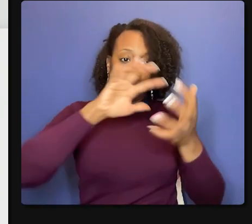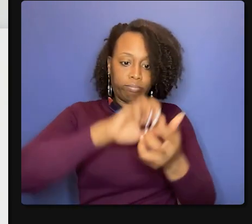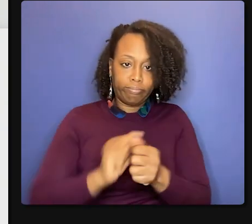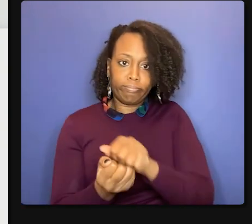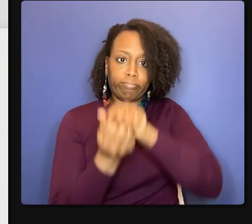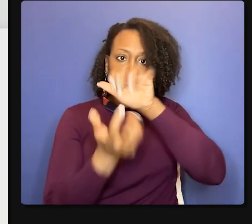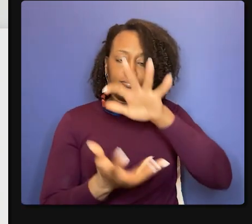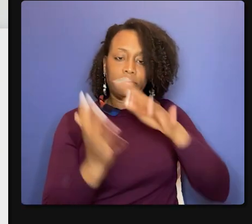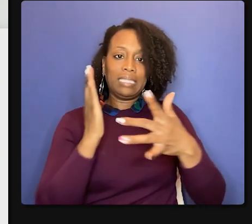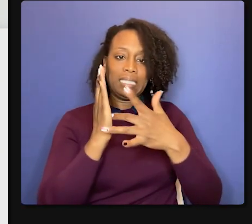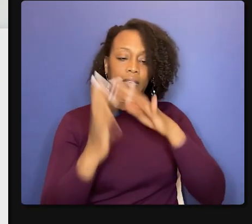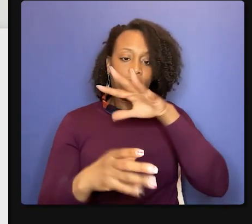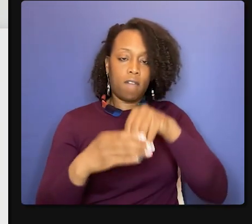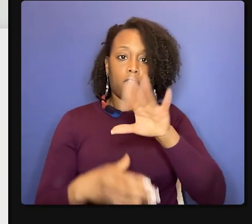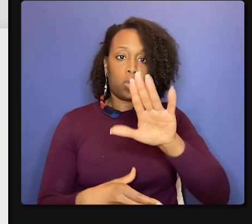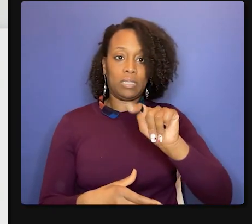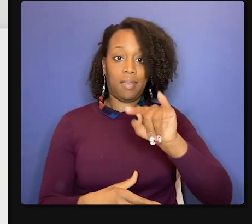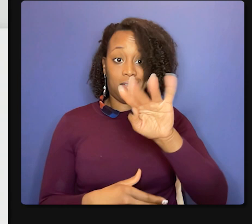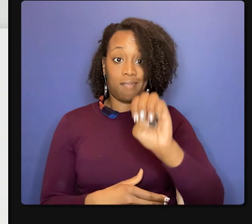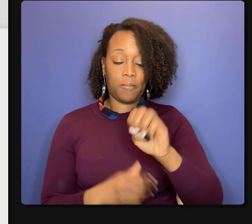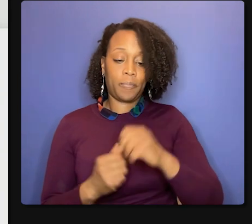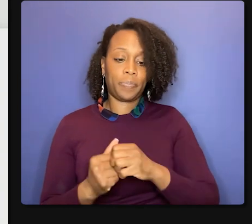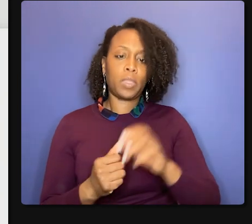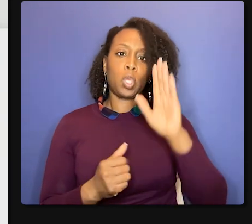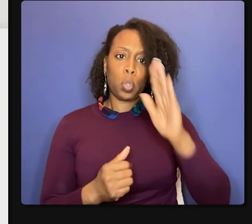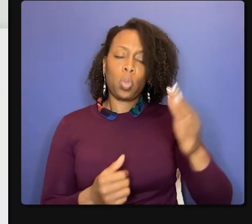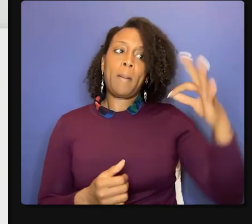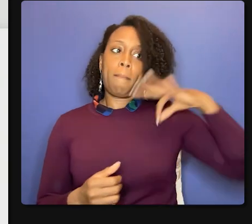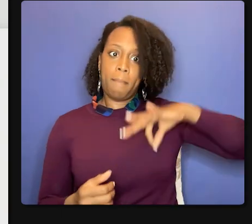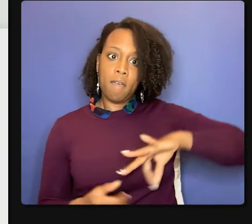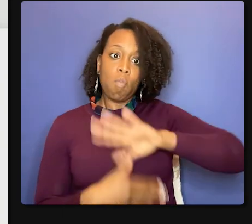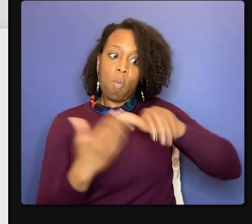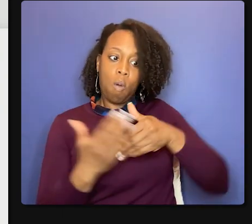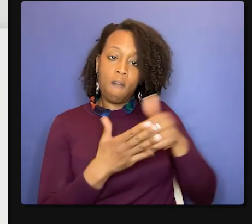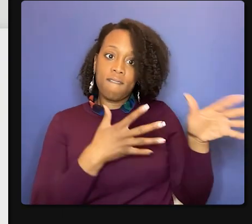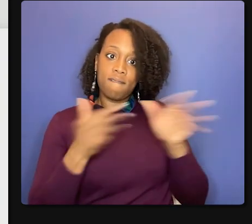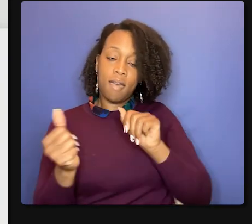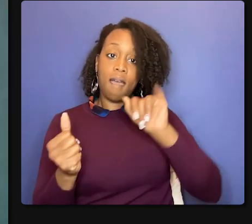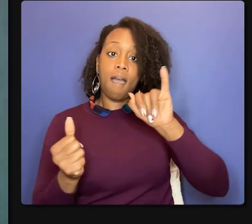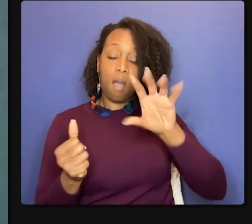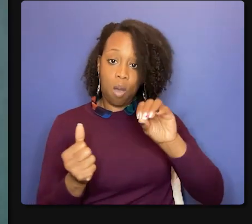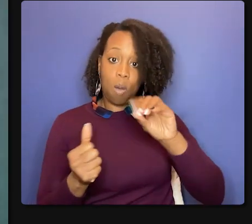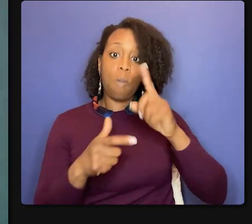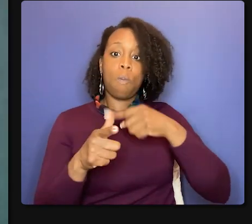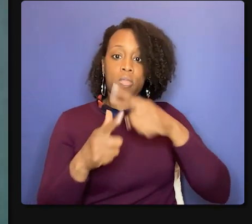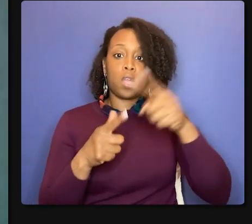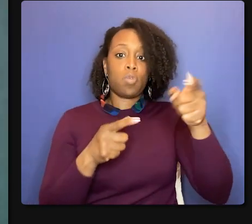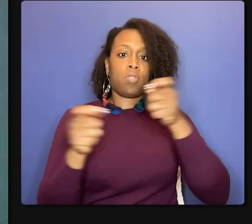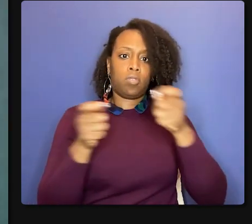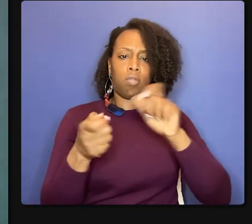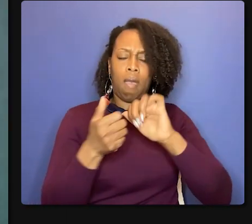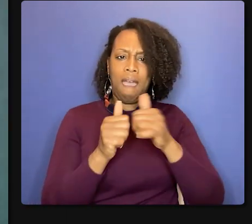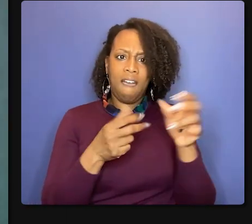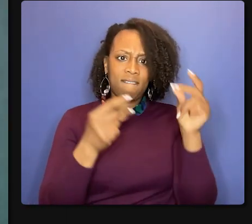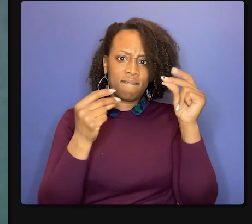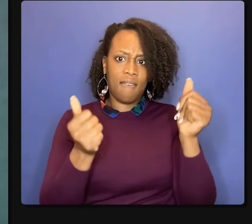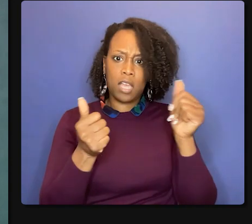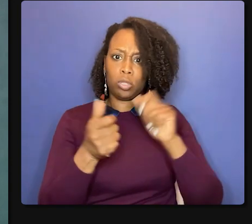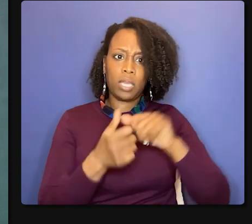and your decompression tech that exists today in your title. Now you'll get all the benefits of the fast IO and then you control